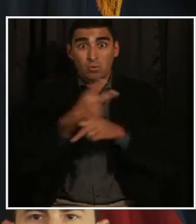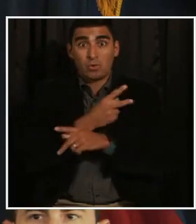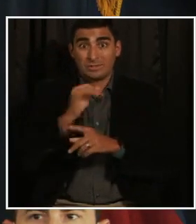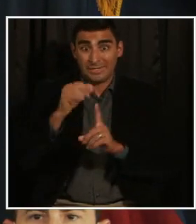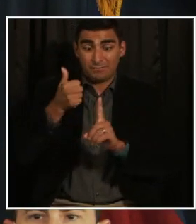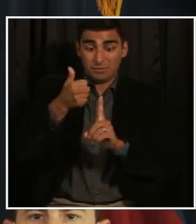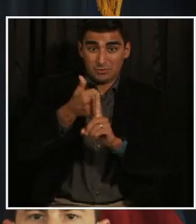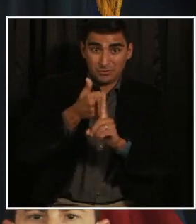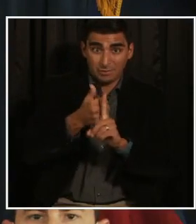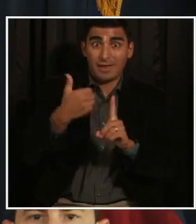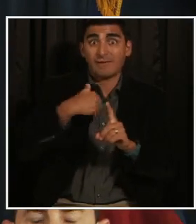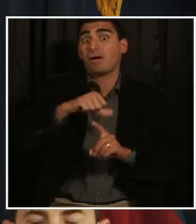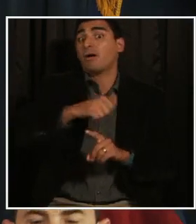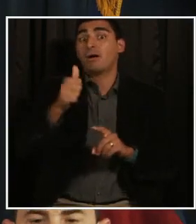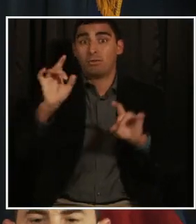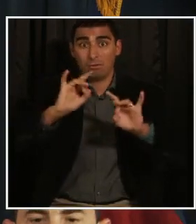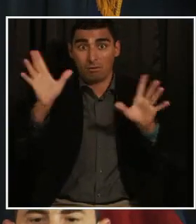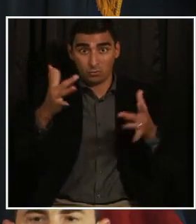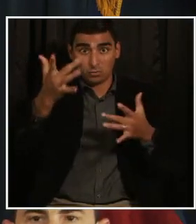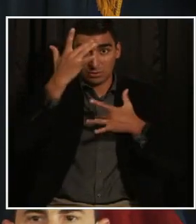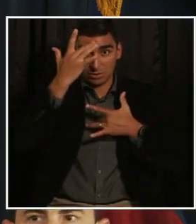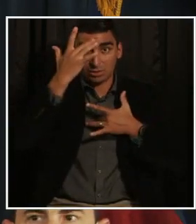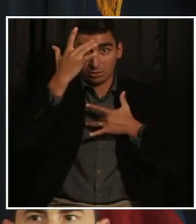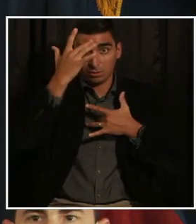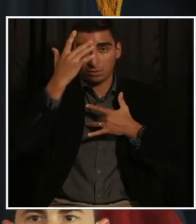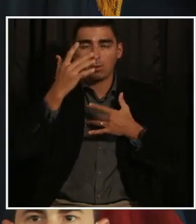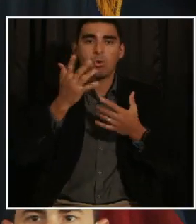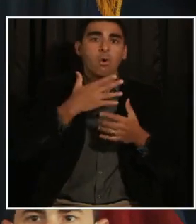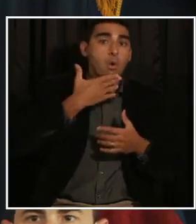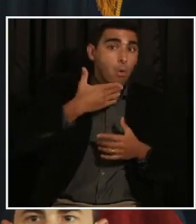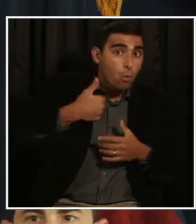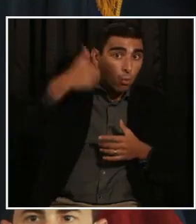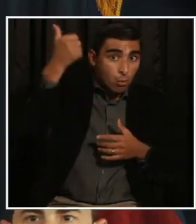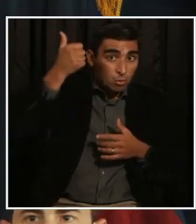medical conditions older adults who might be more susceptible to being vaccine breakthrough cases